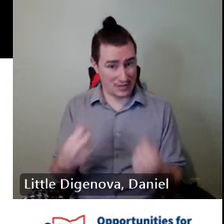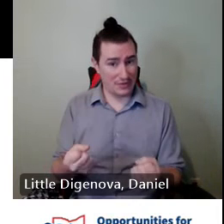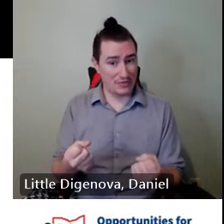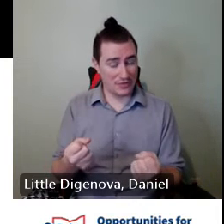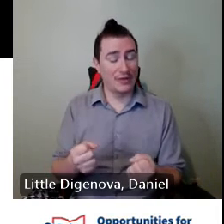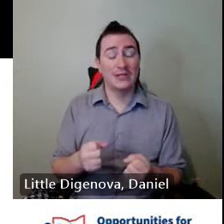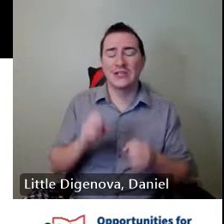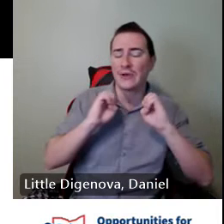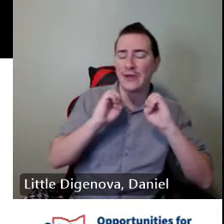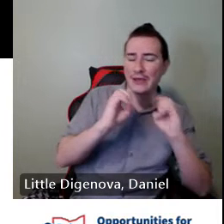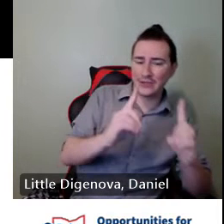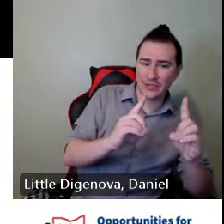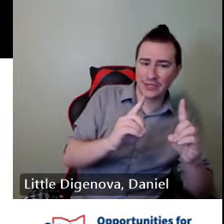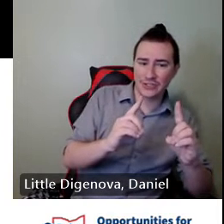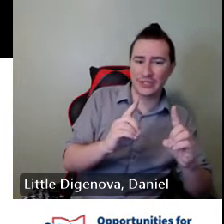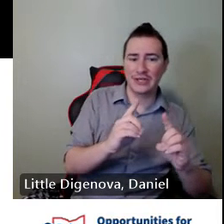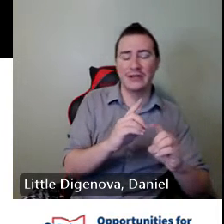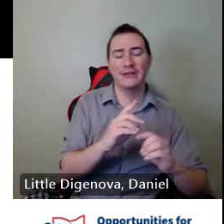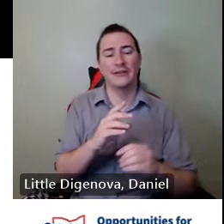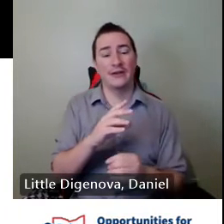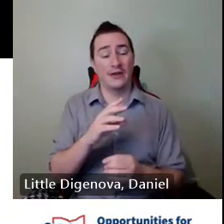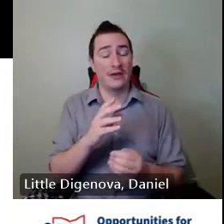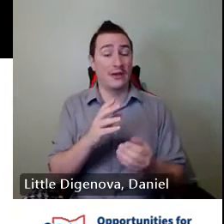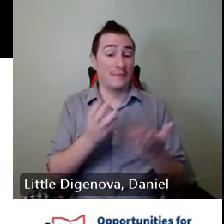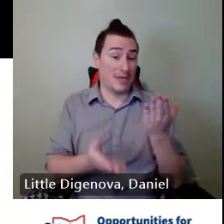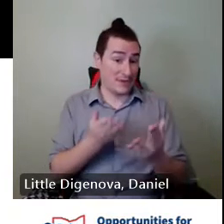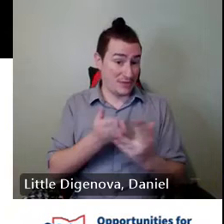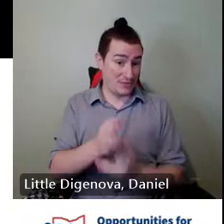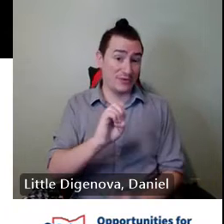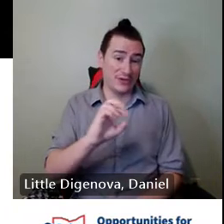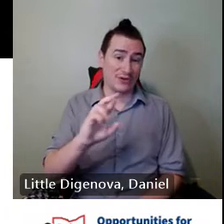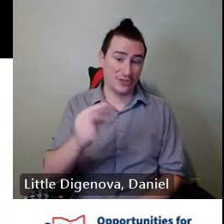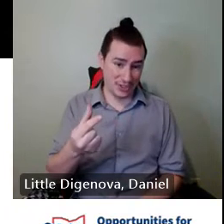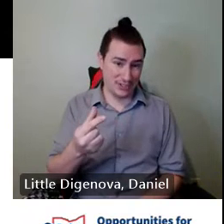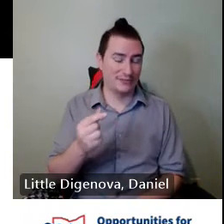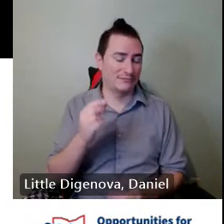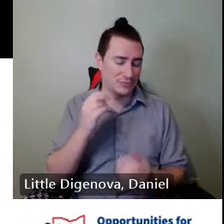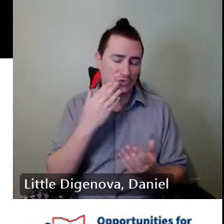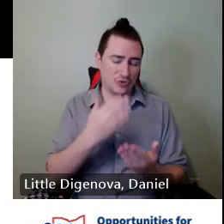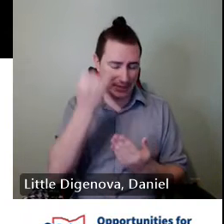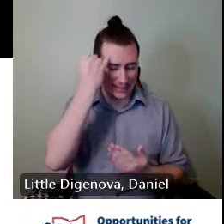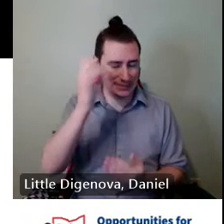like an ERG, could be helpful ideas. Julia: Great. Thank you. Julie: Thank you.